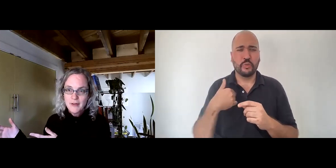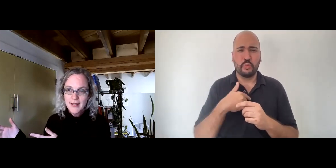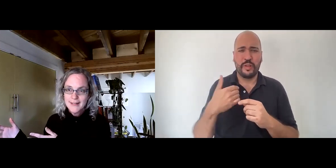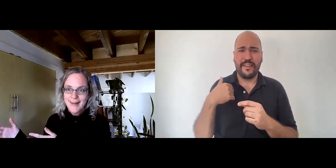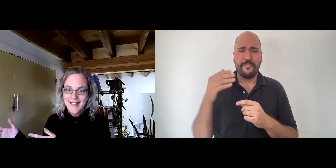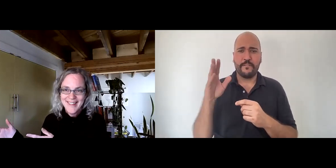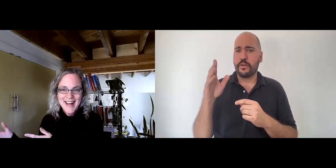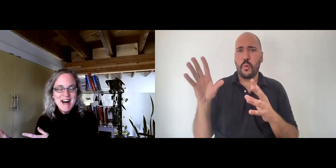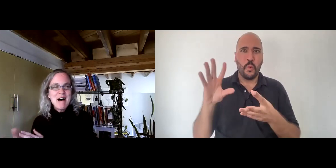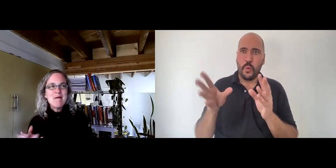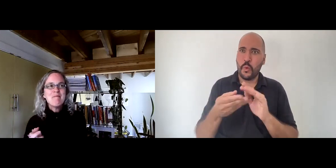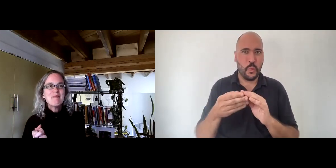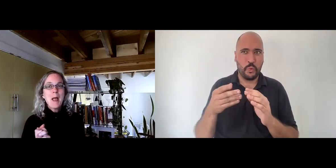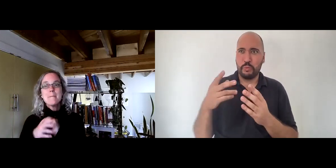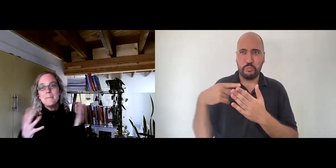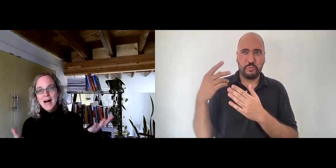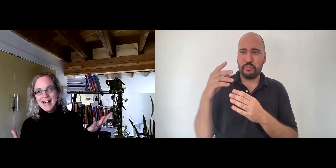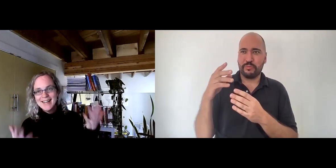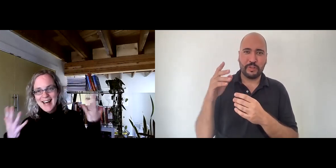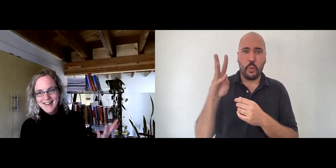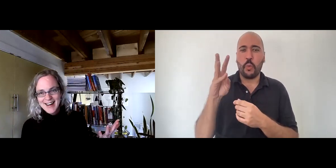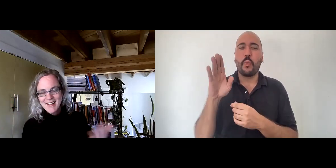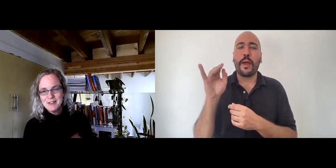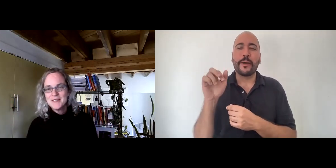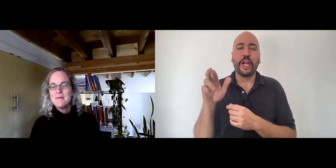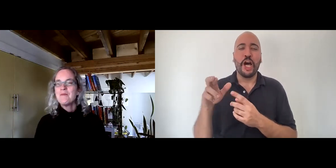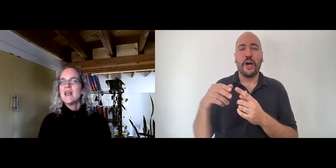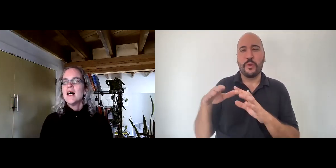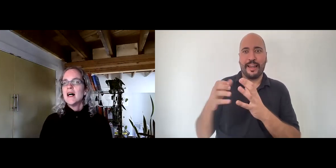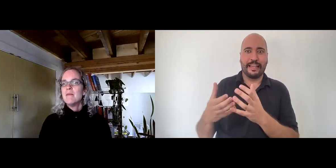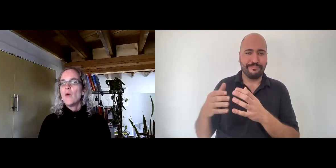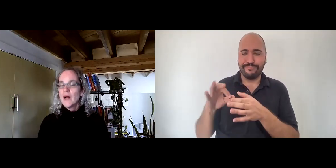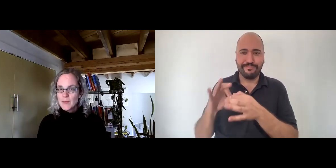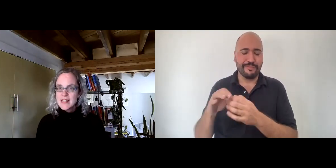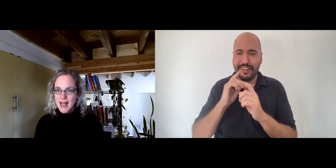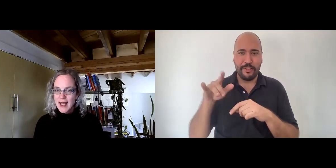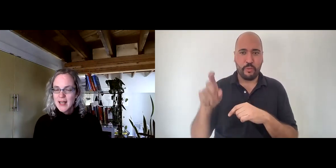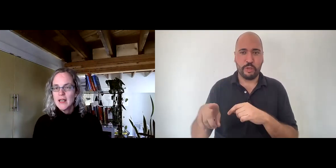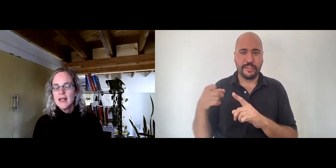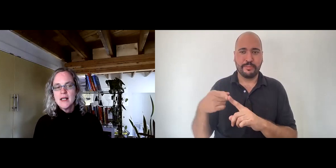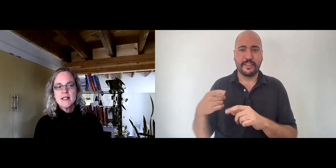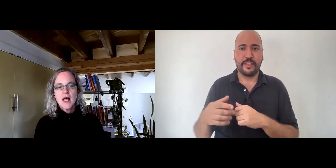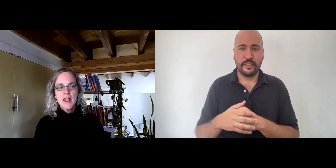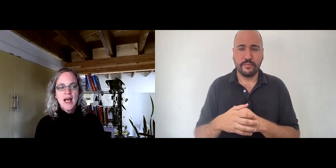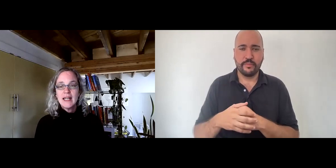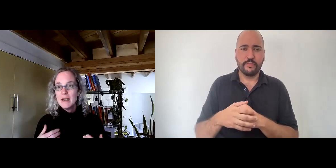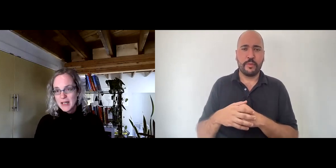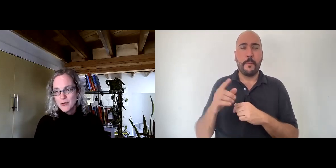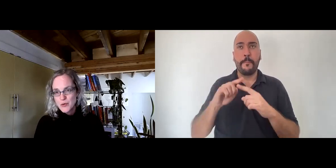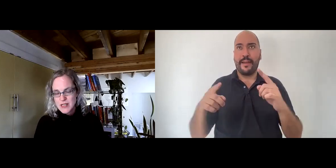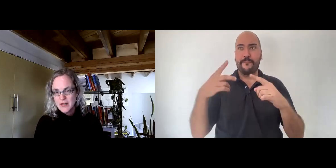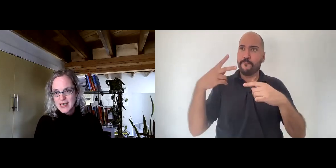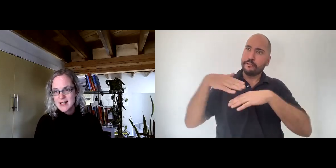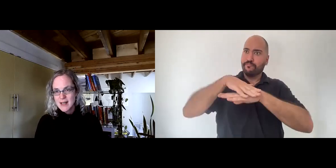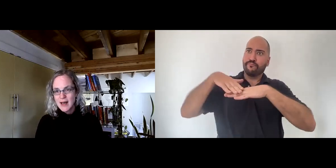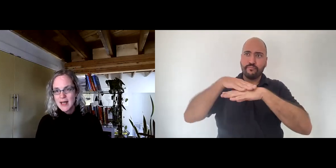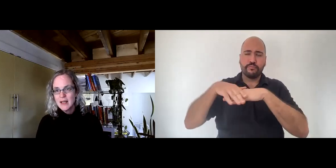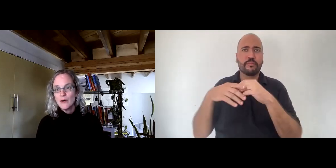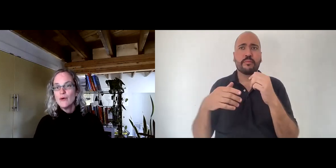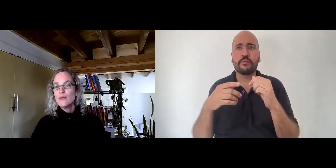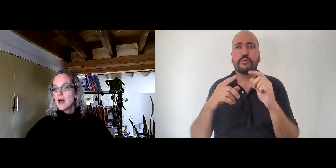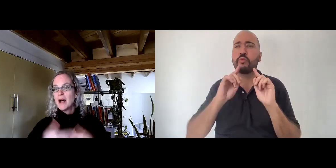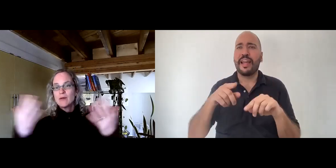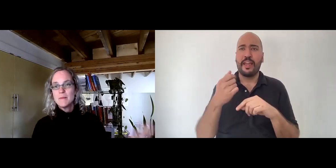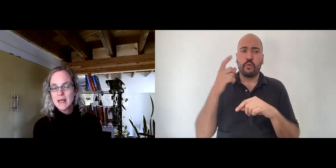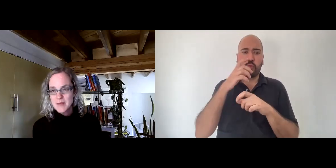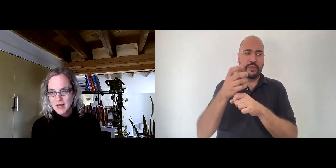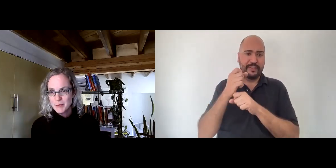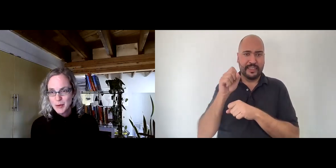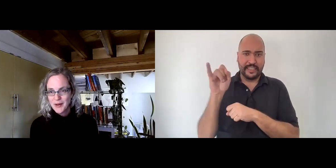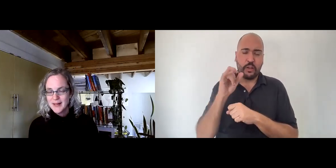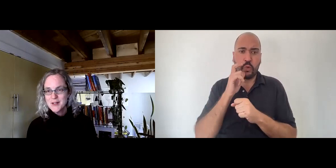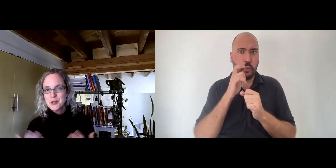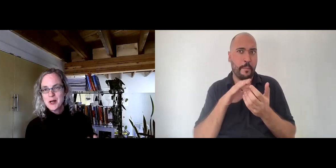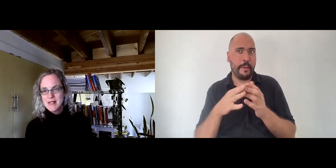But at a high level. What I would say is that anybody who's receiving SSI, who's about to become self-employed and start a business.